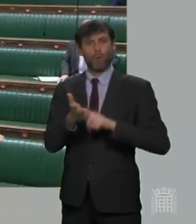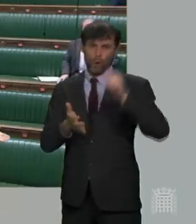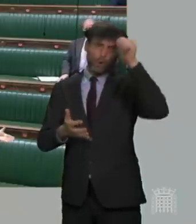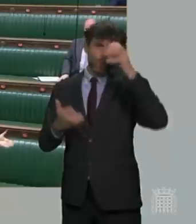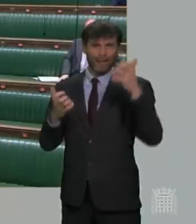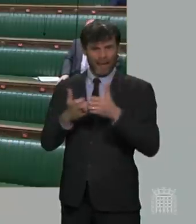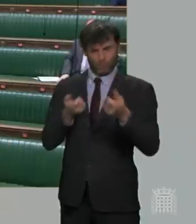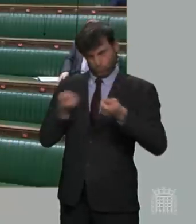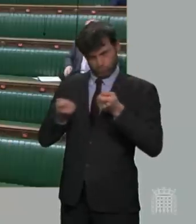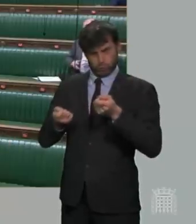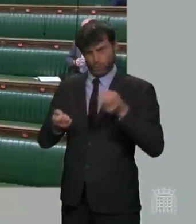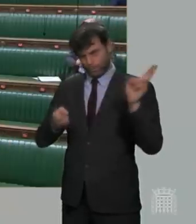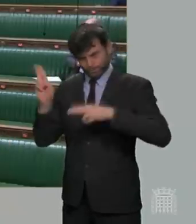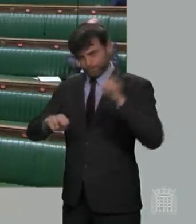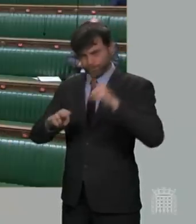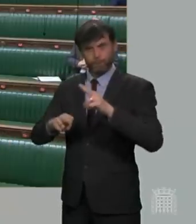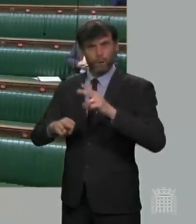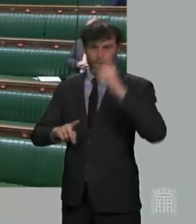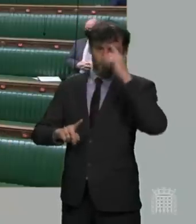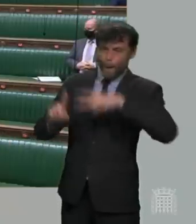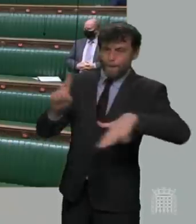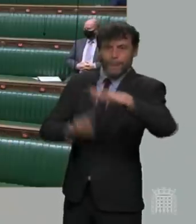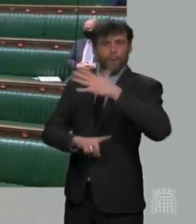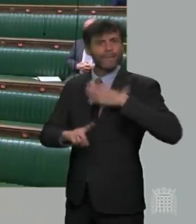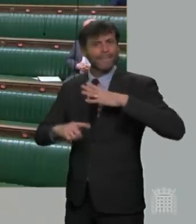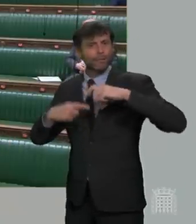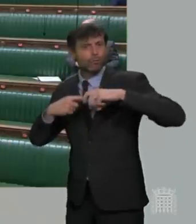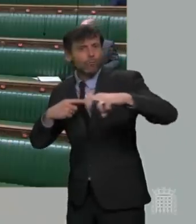That is absolutely true. It is Conservative Governments who invest in Eastleigh;